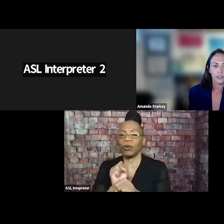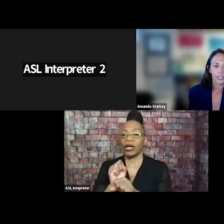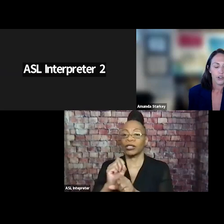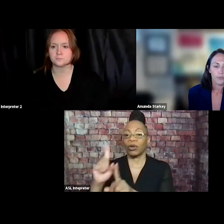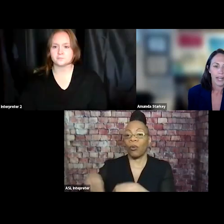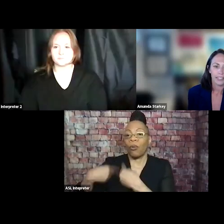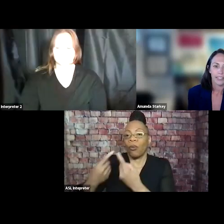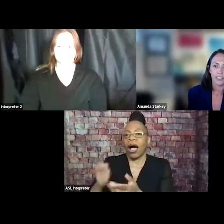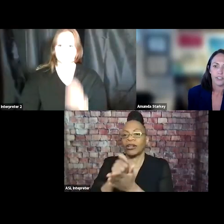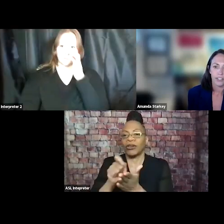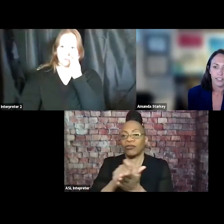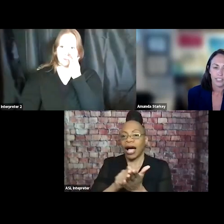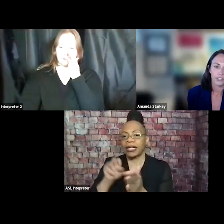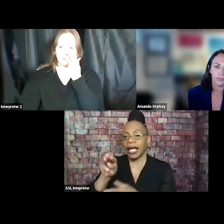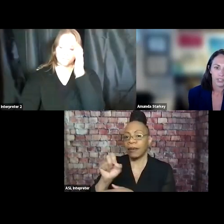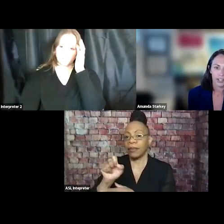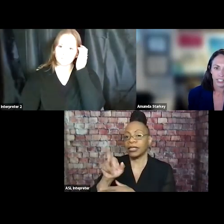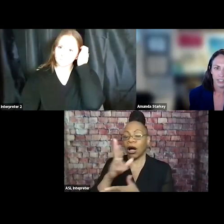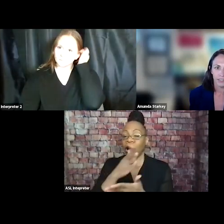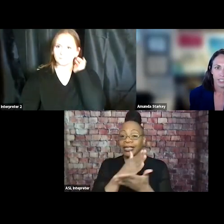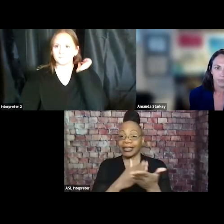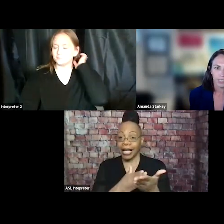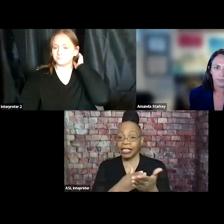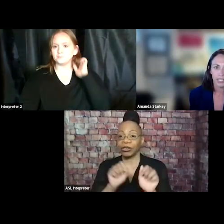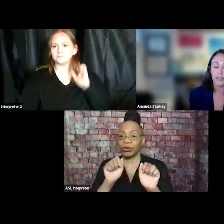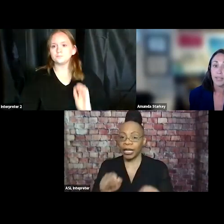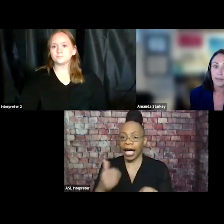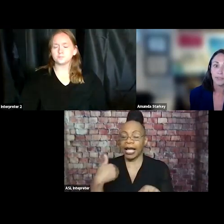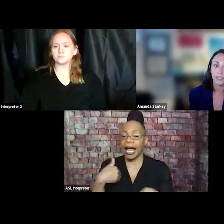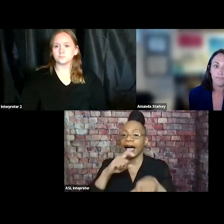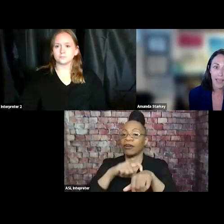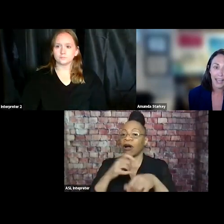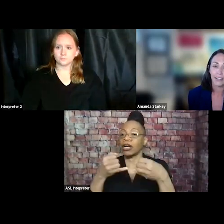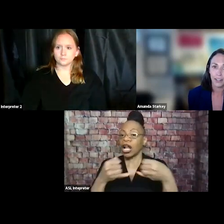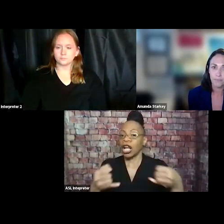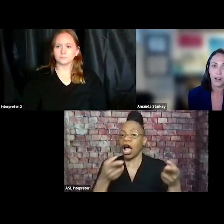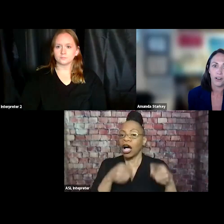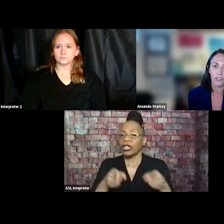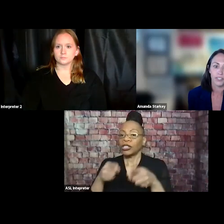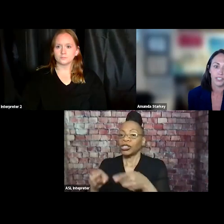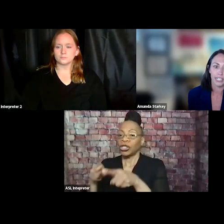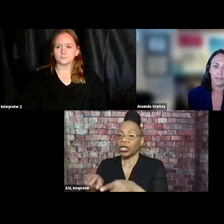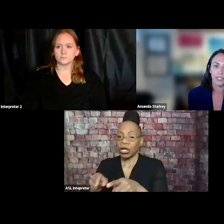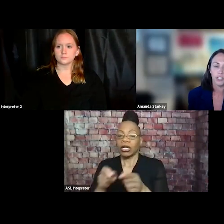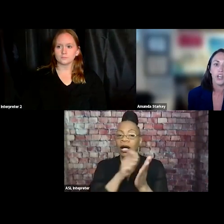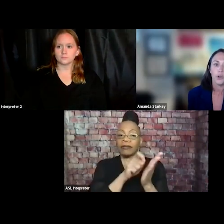you can go back and give a chronological progression of their symptoms and be able to back up all of your statements